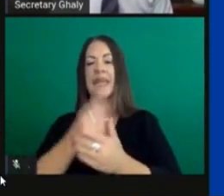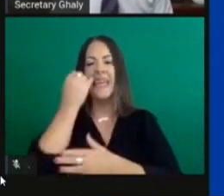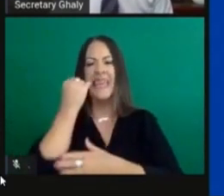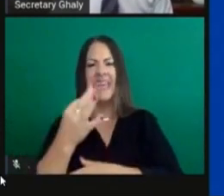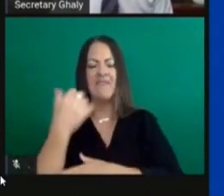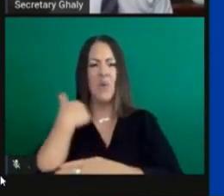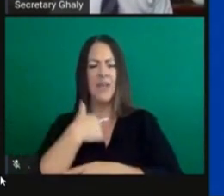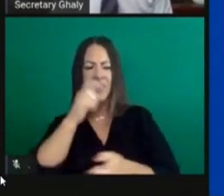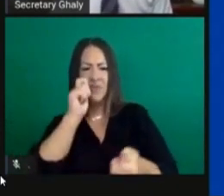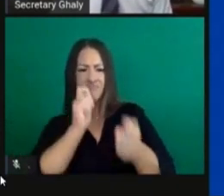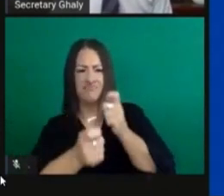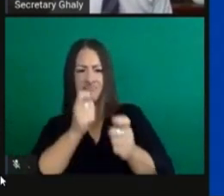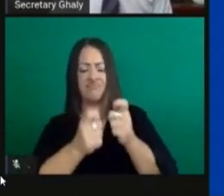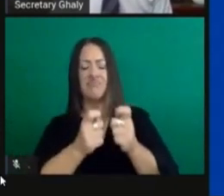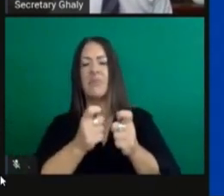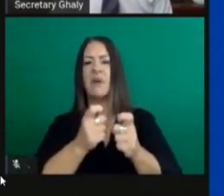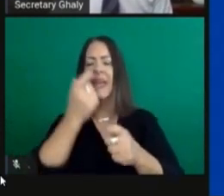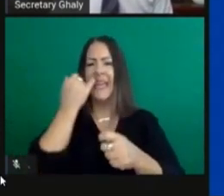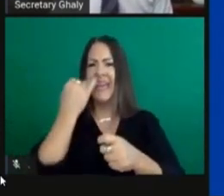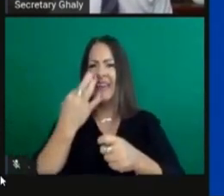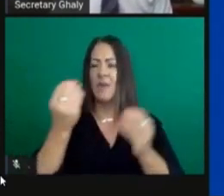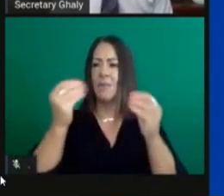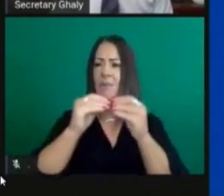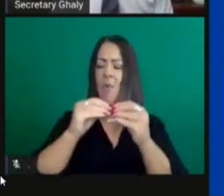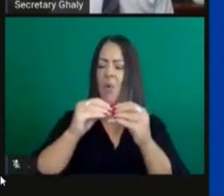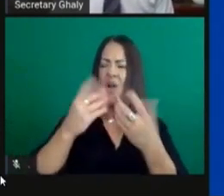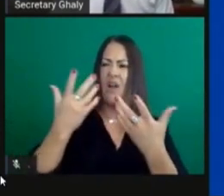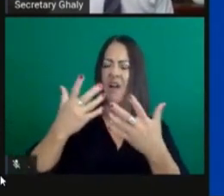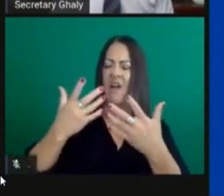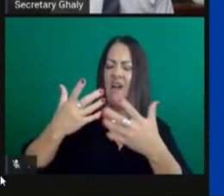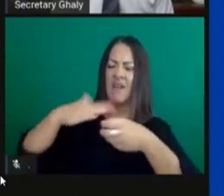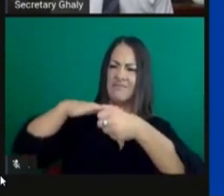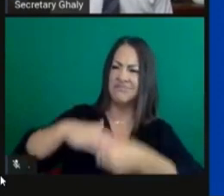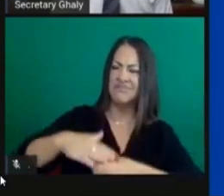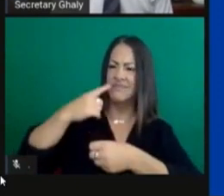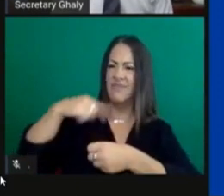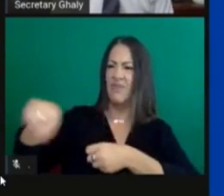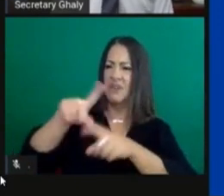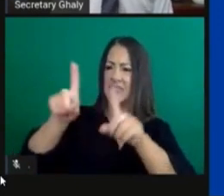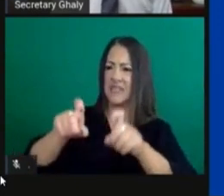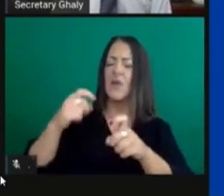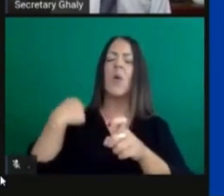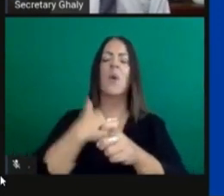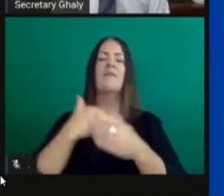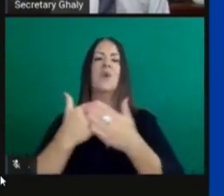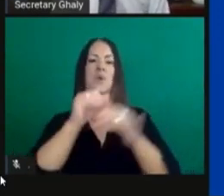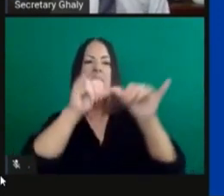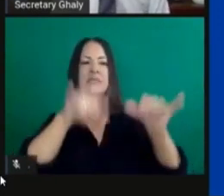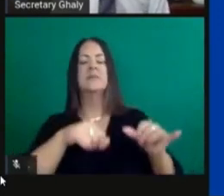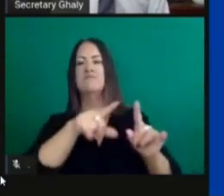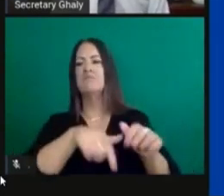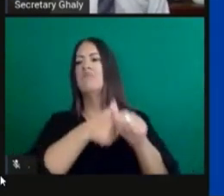AT THE SAME RATE. AGAIN, IF THINGS DO GO TO A PLACE WHERE WE NEED TO REVISE THAT, BECAUSE THERE IS PRESSURE